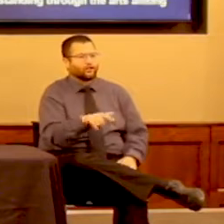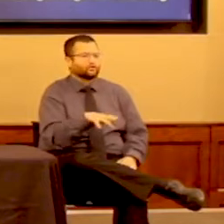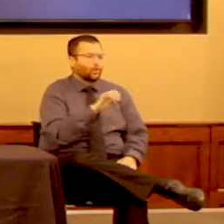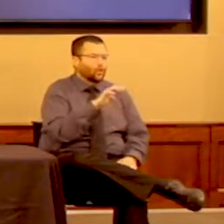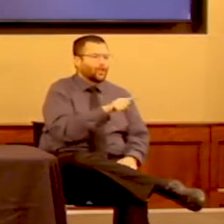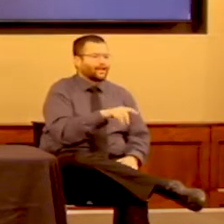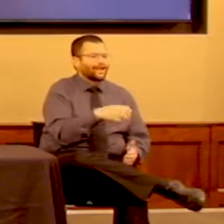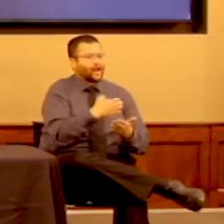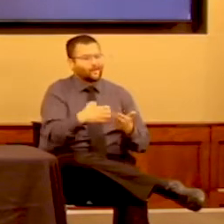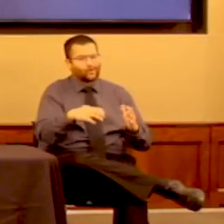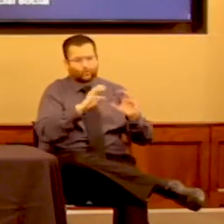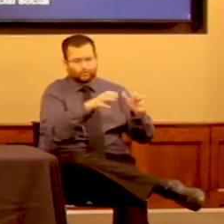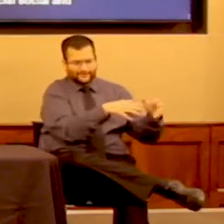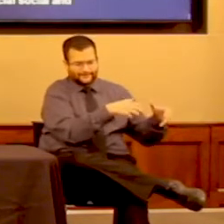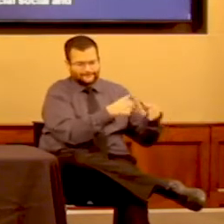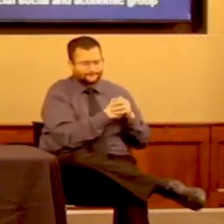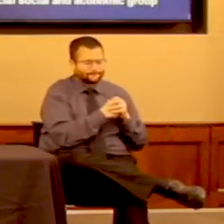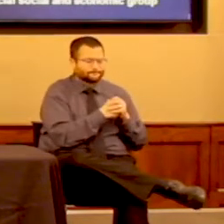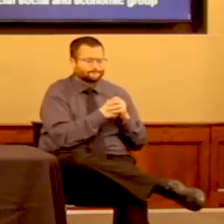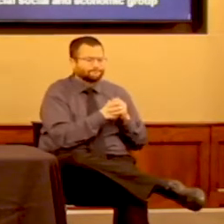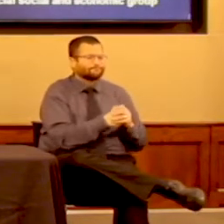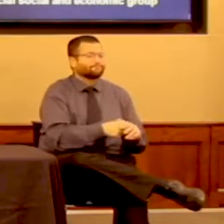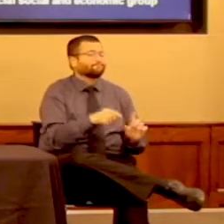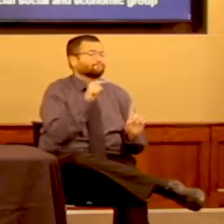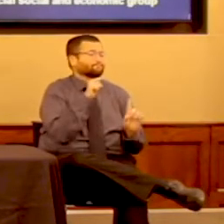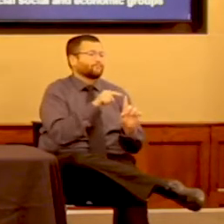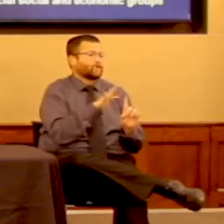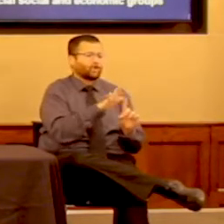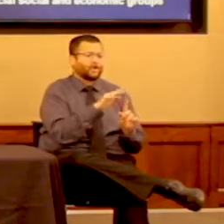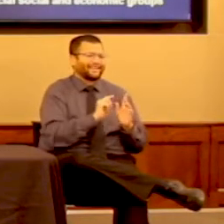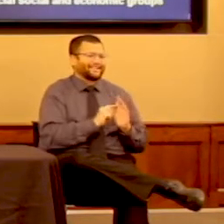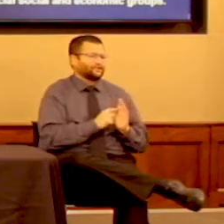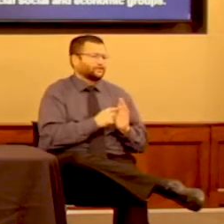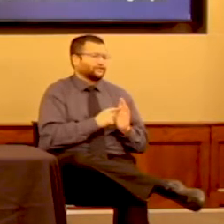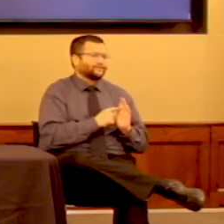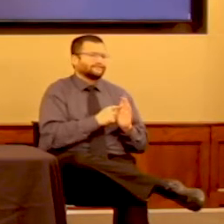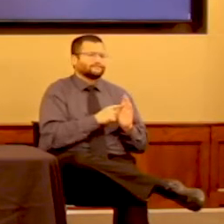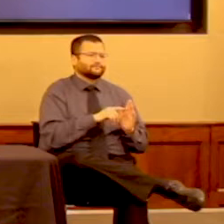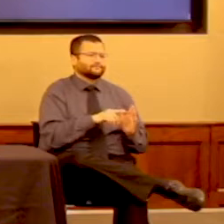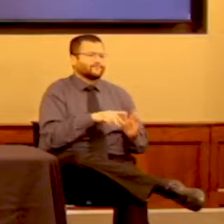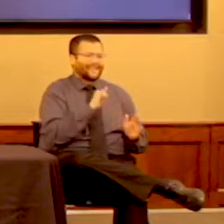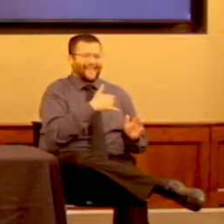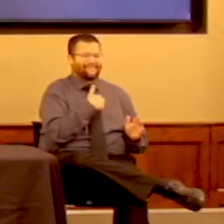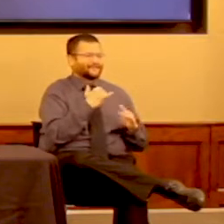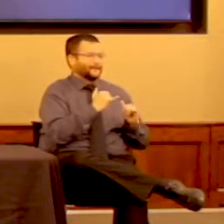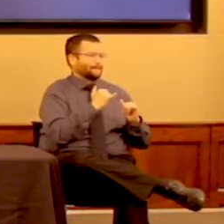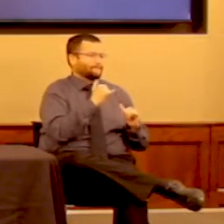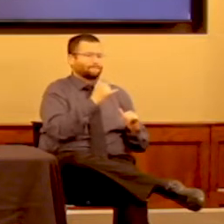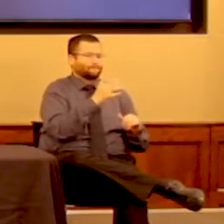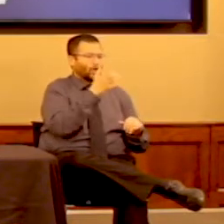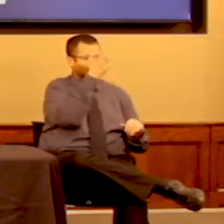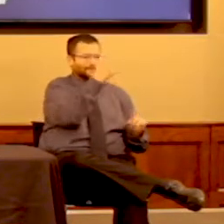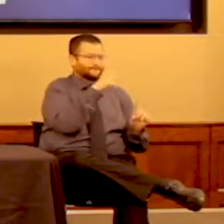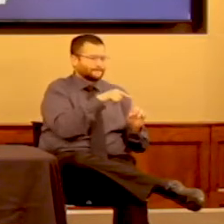groups many of her initiatives